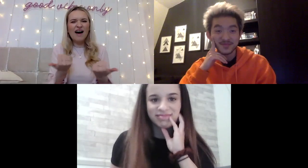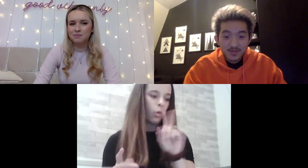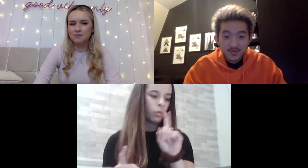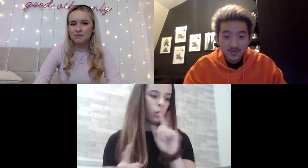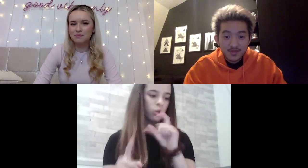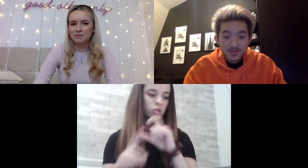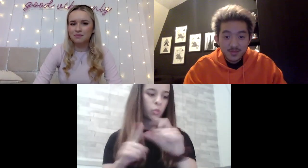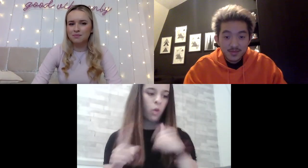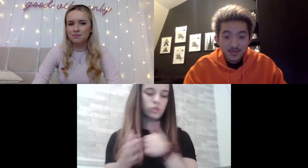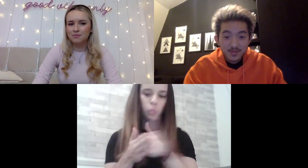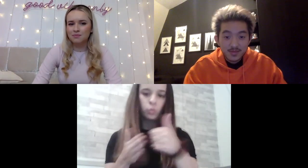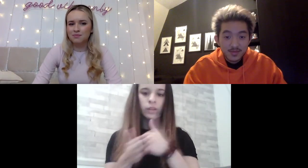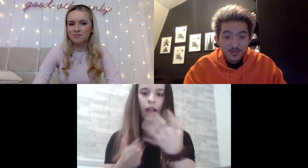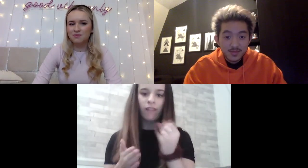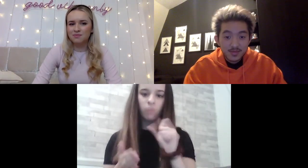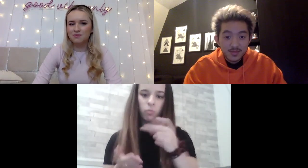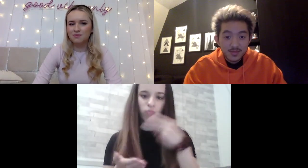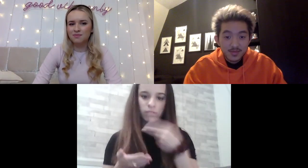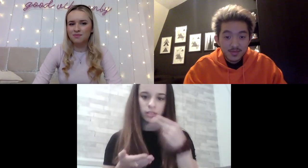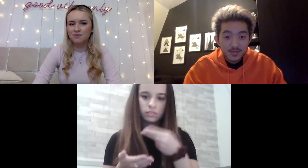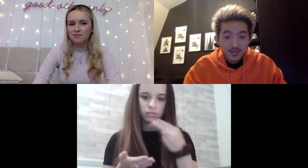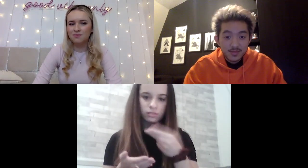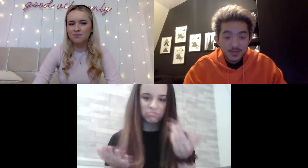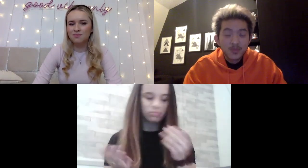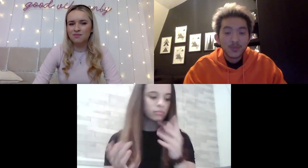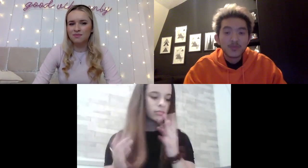Jem: What do I usually have for breakfast?